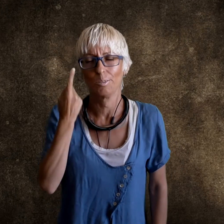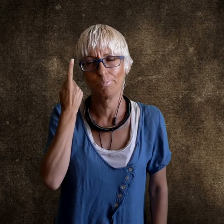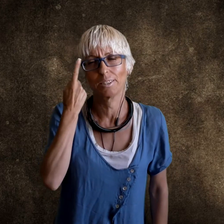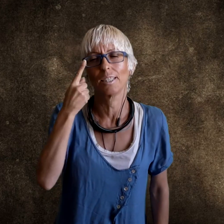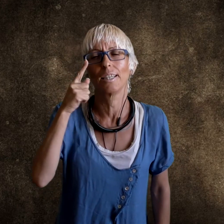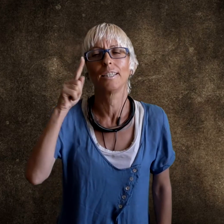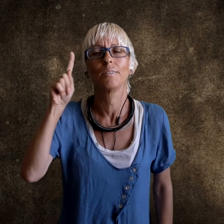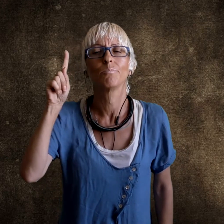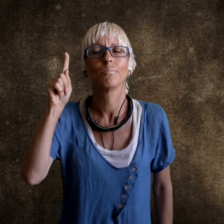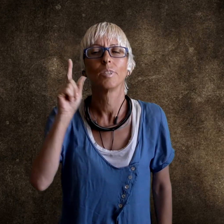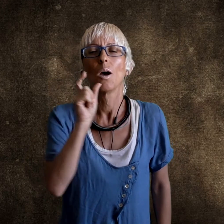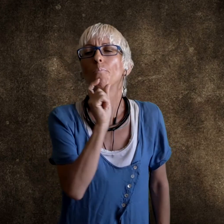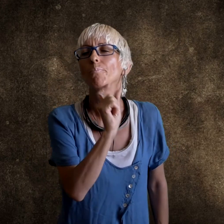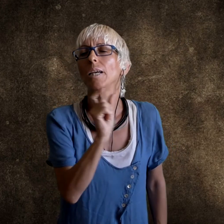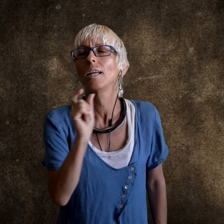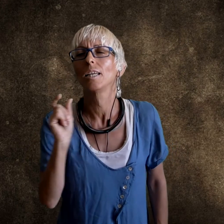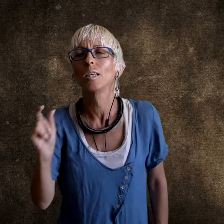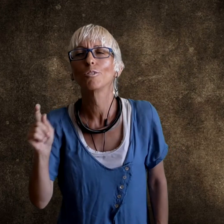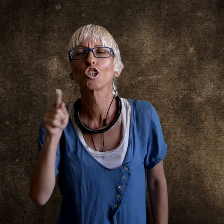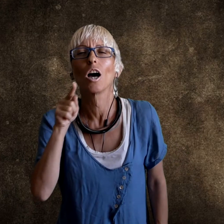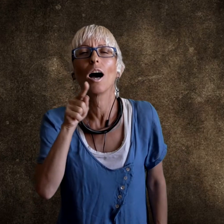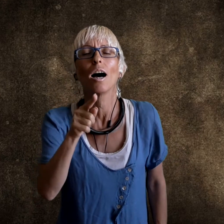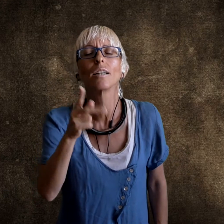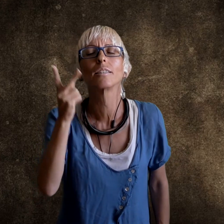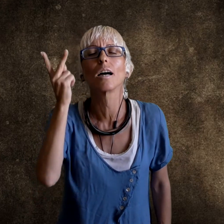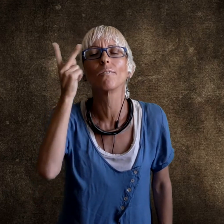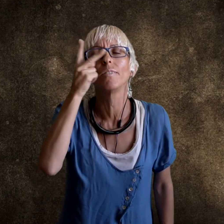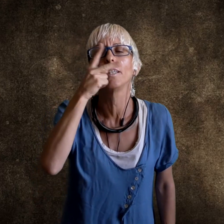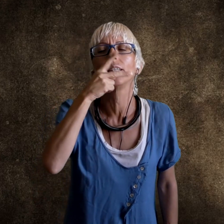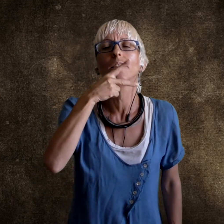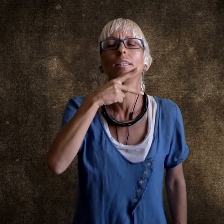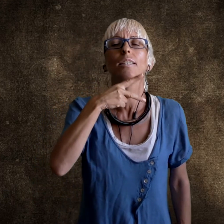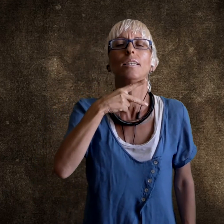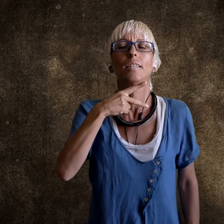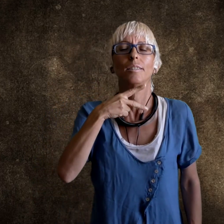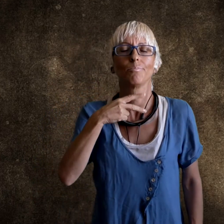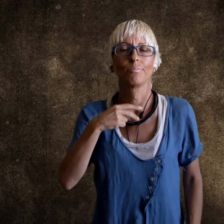i'll invent words that you'll understand